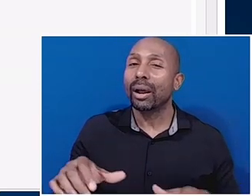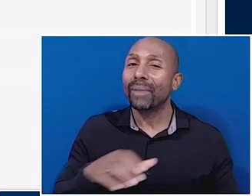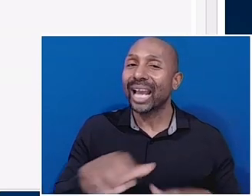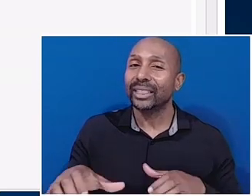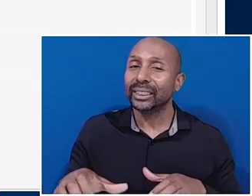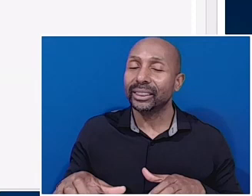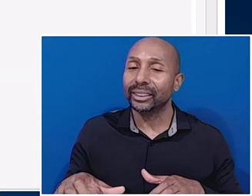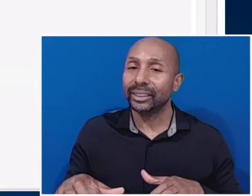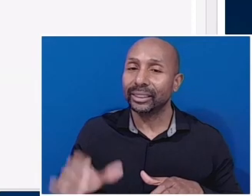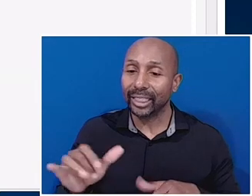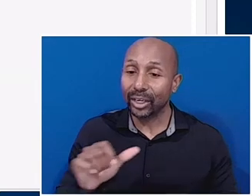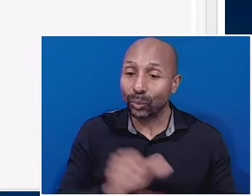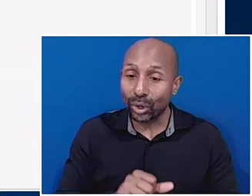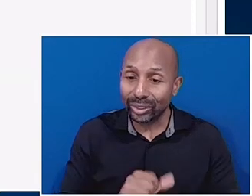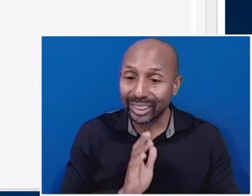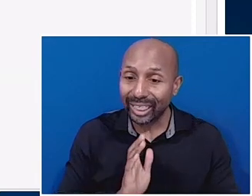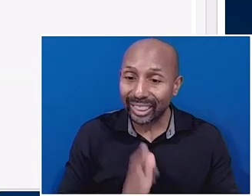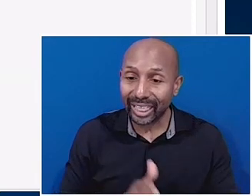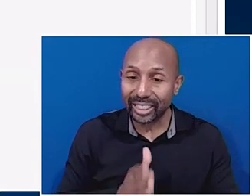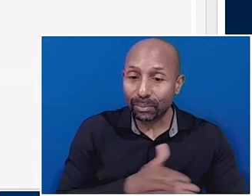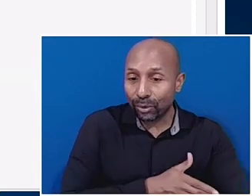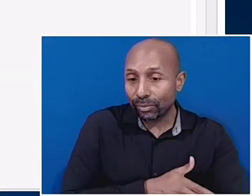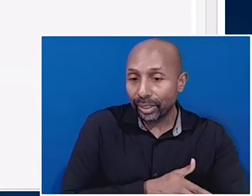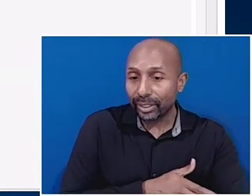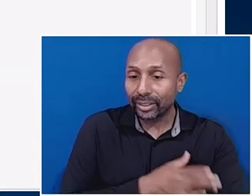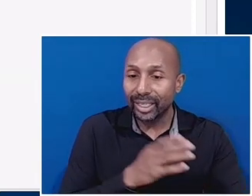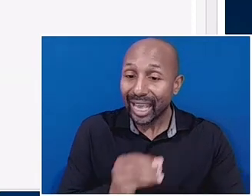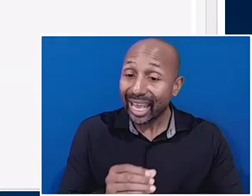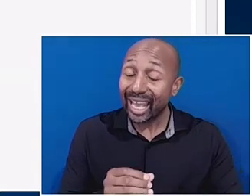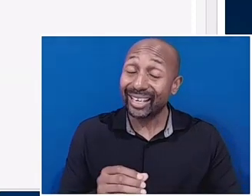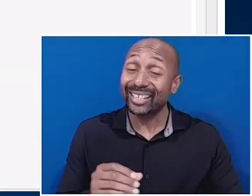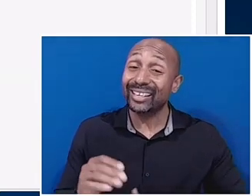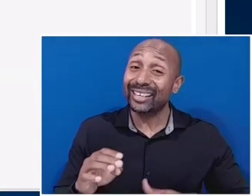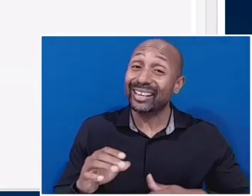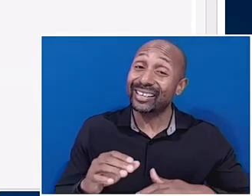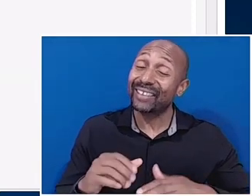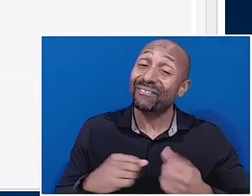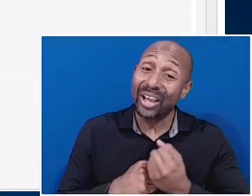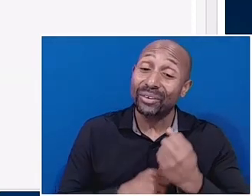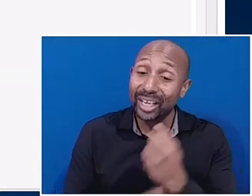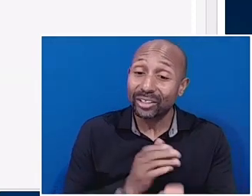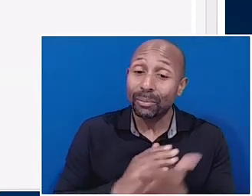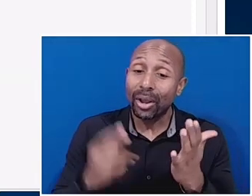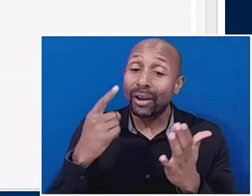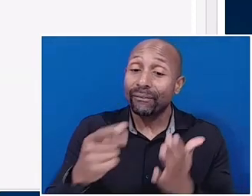accountability of accreditation as it's practiced. It makes it- would make it hard